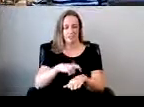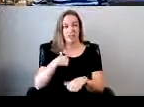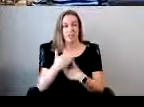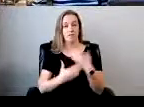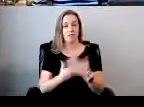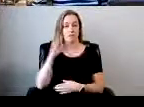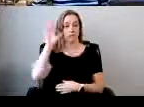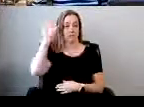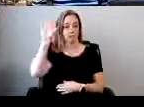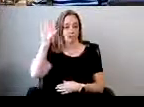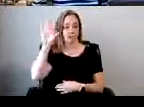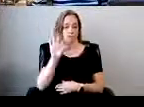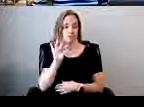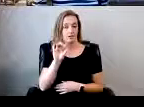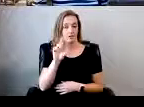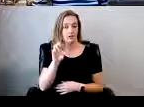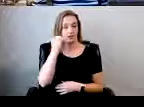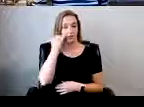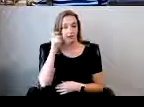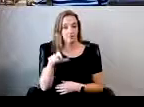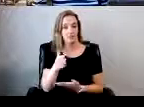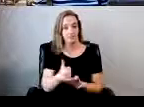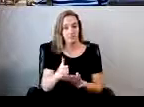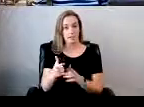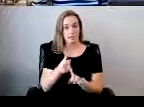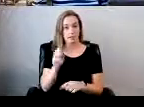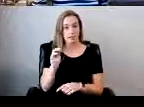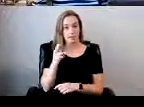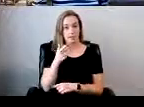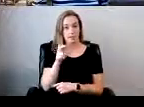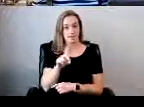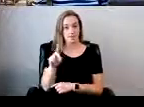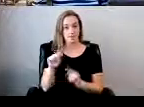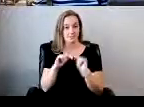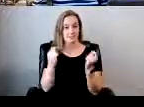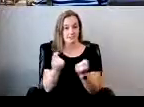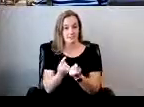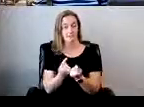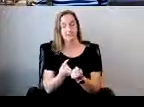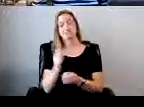if you need assistance from the MHDD team. Other than those presenting the webinar, everyone is muted,